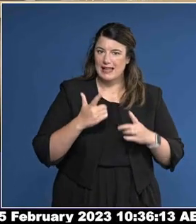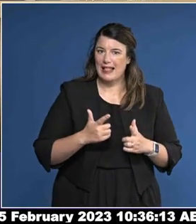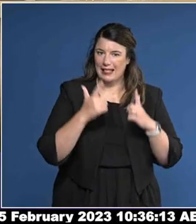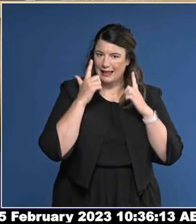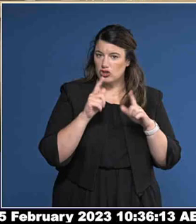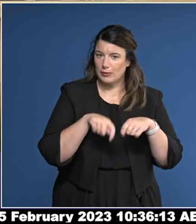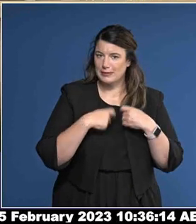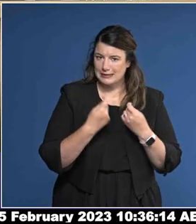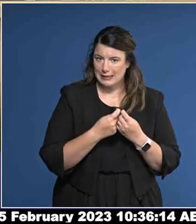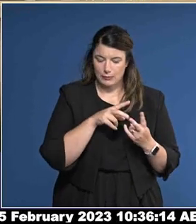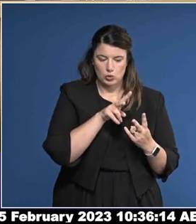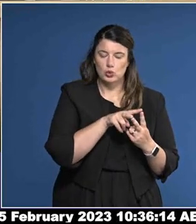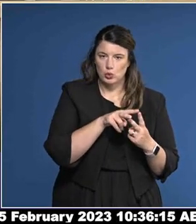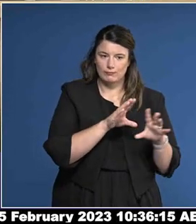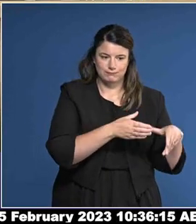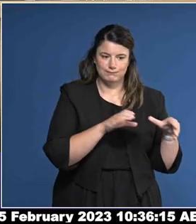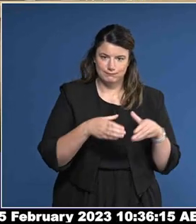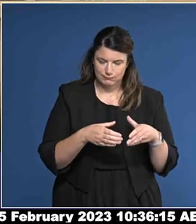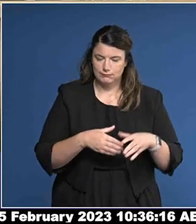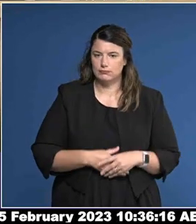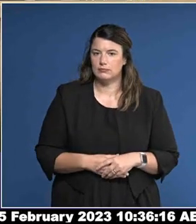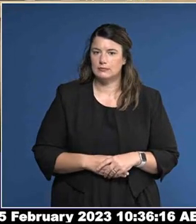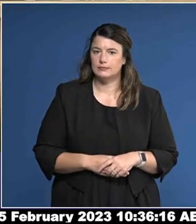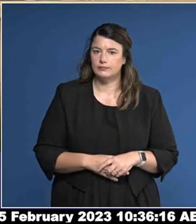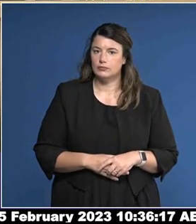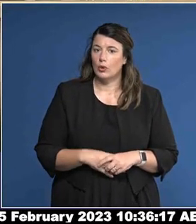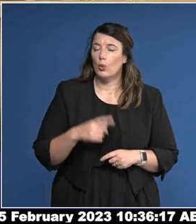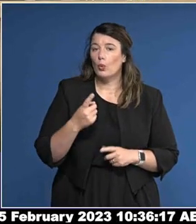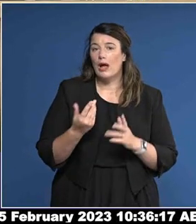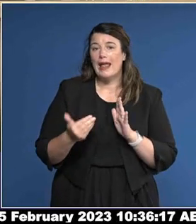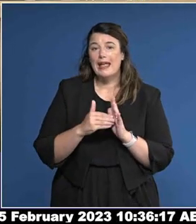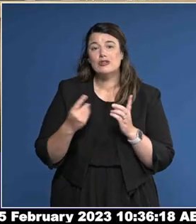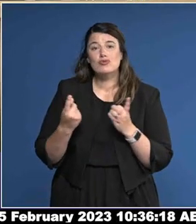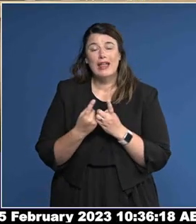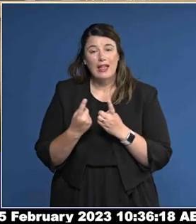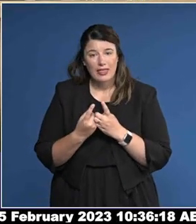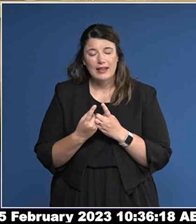well. One of the other things that we have also done, which is part of our onboarding